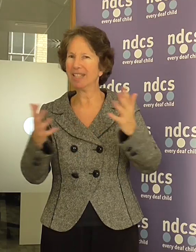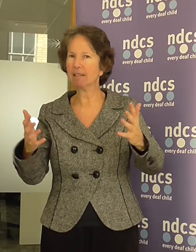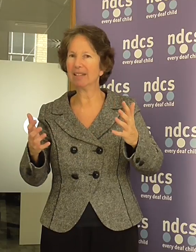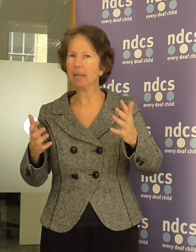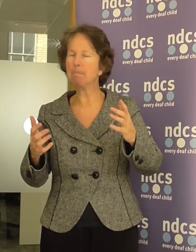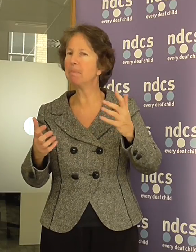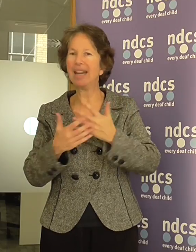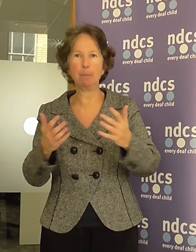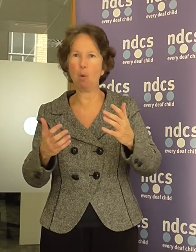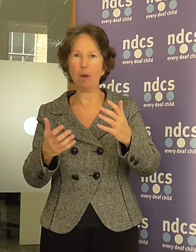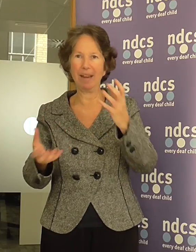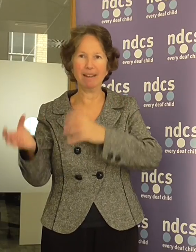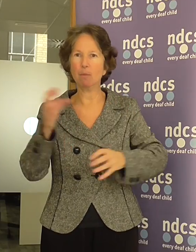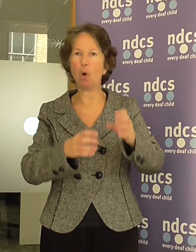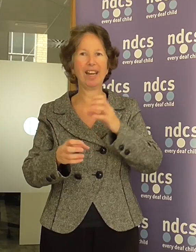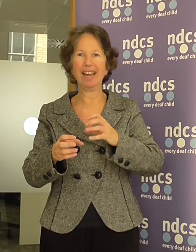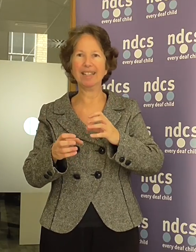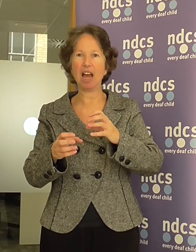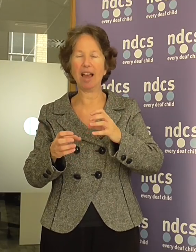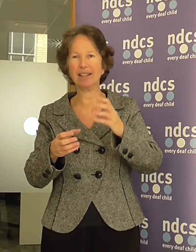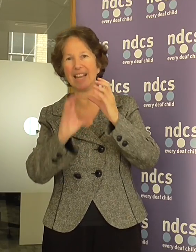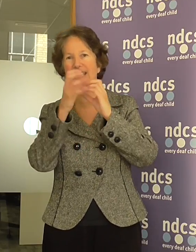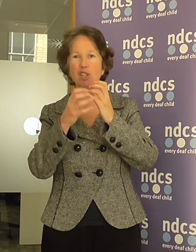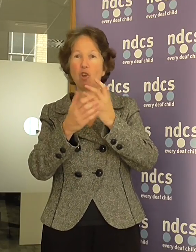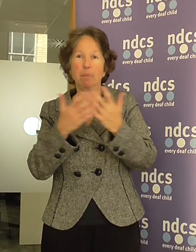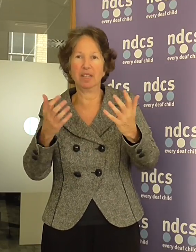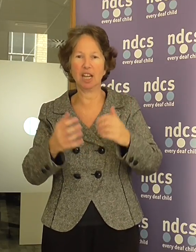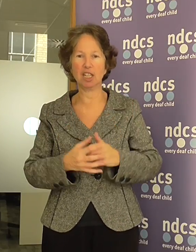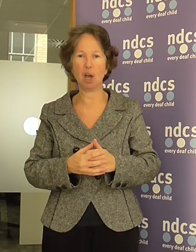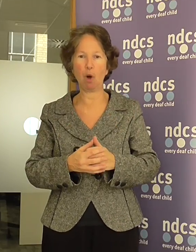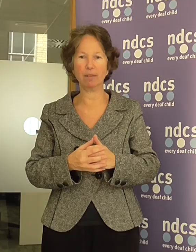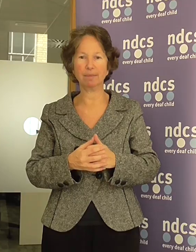But we still need many more women working in science as astronomers and so on.